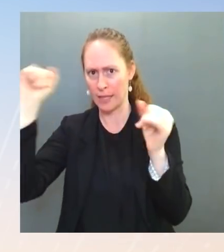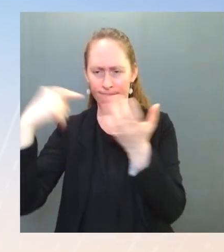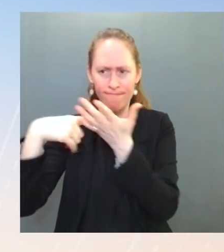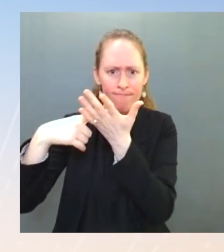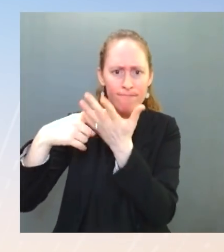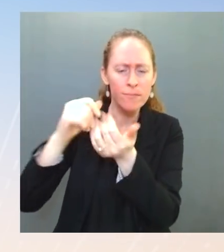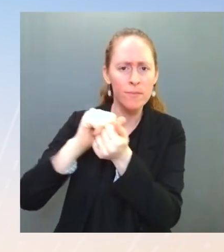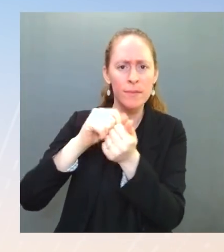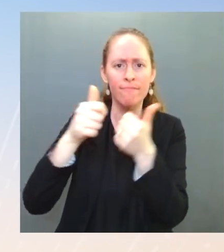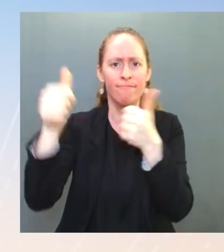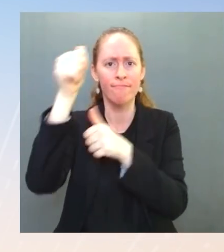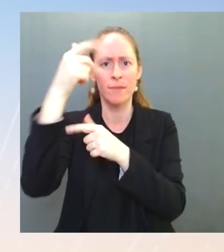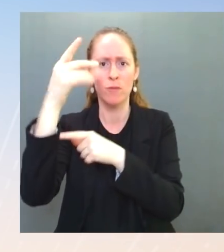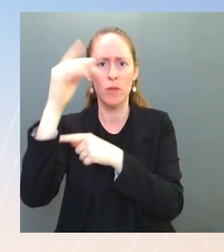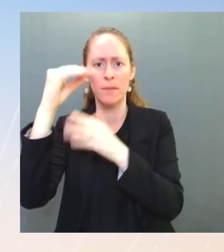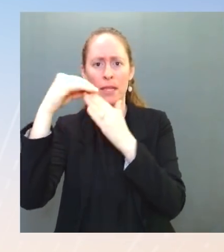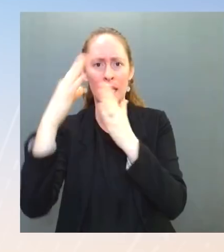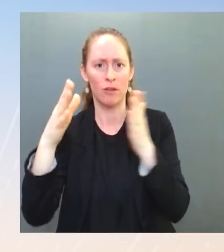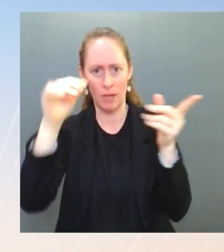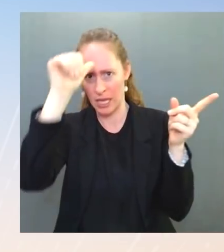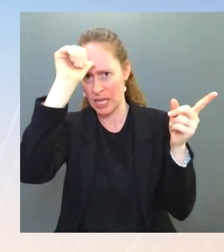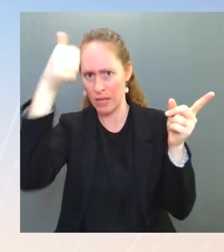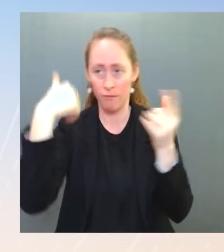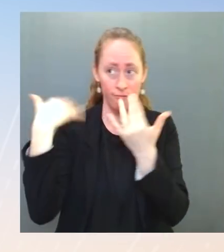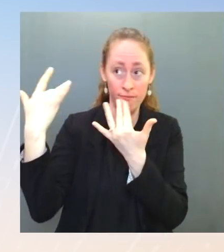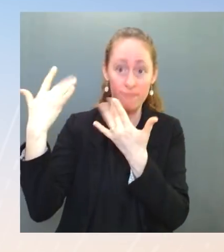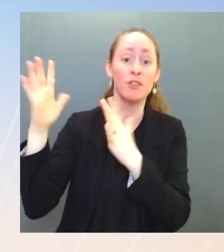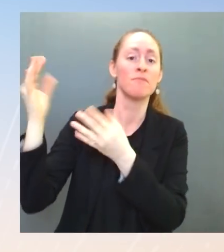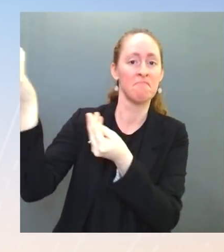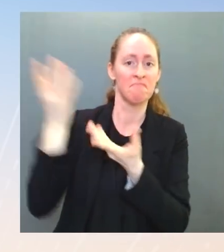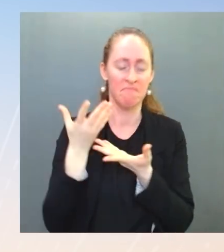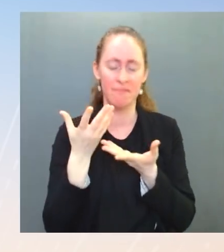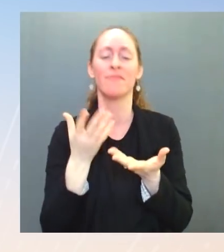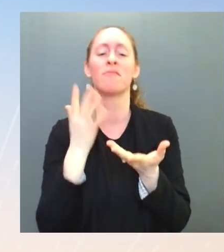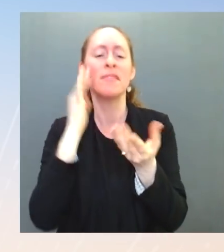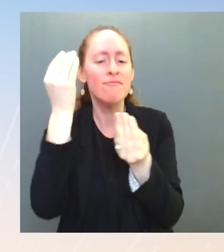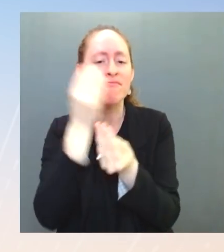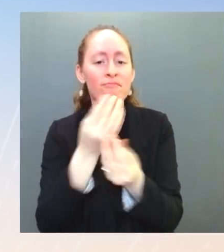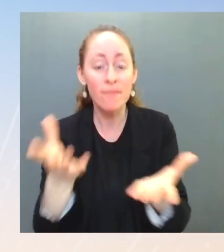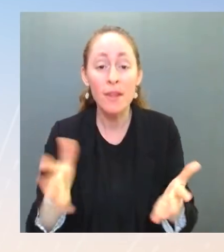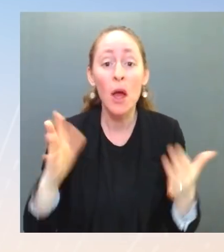to deal with high costs, The Vice President is announcing new actions to protect consumers